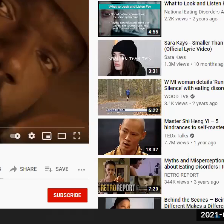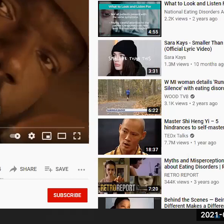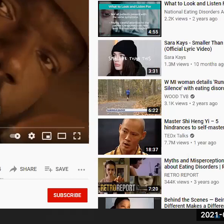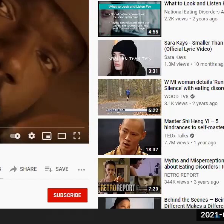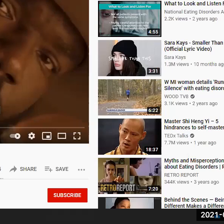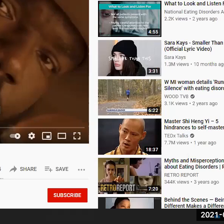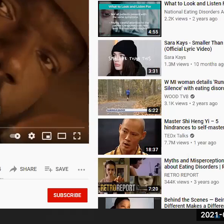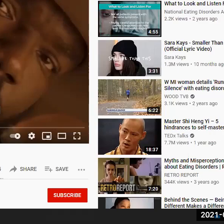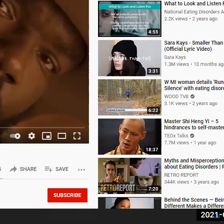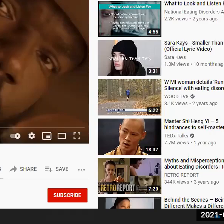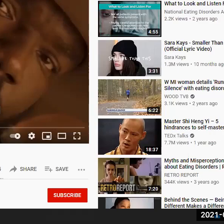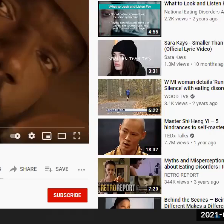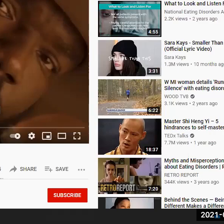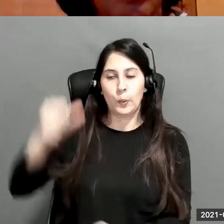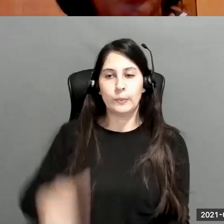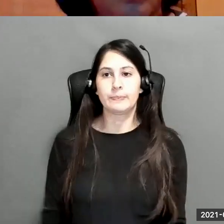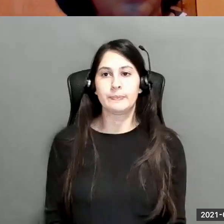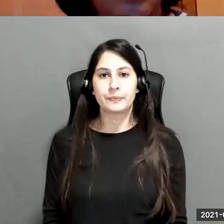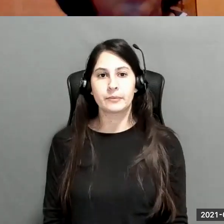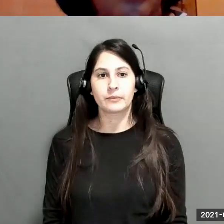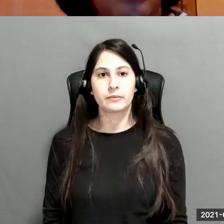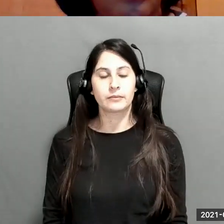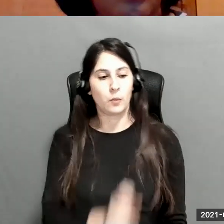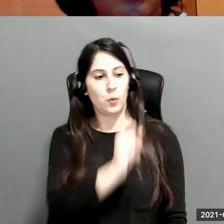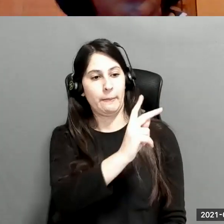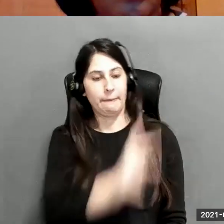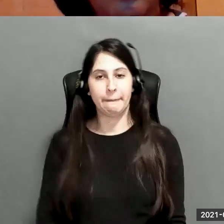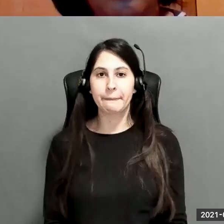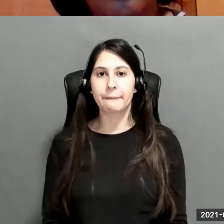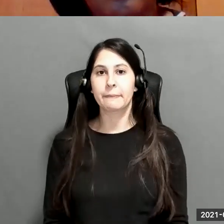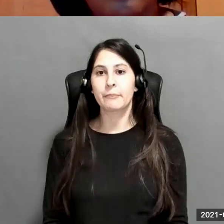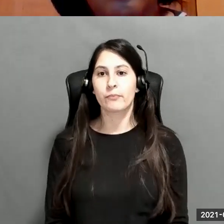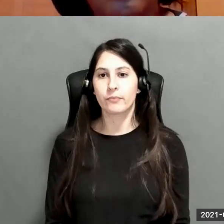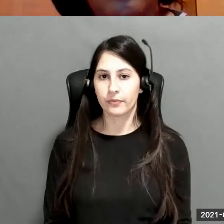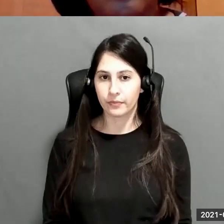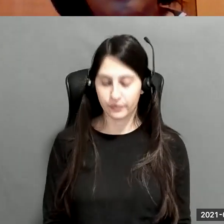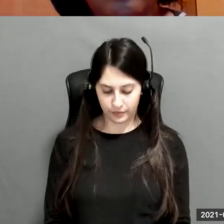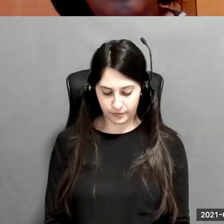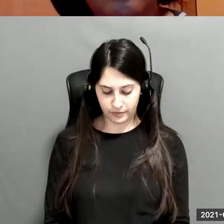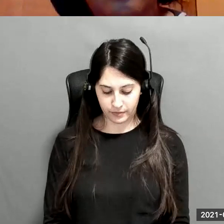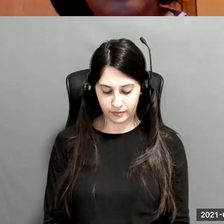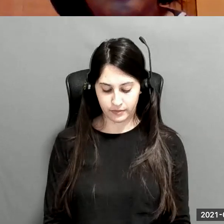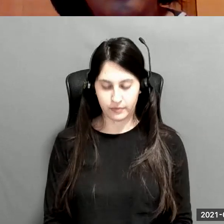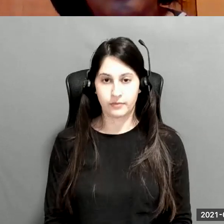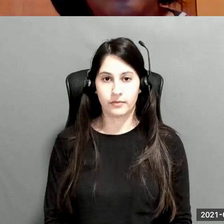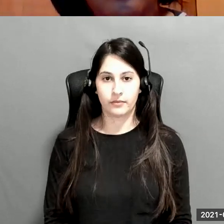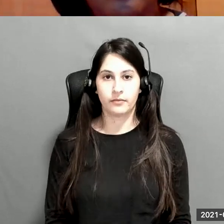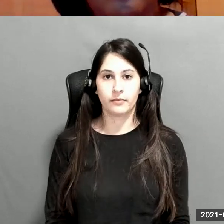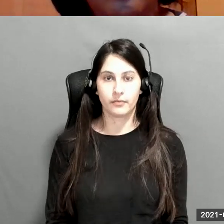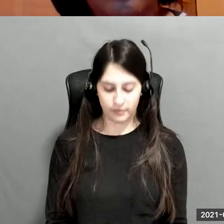Next slide. So this is a video made by the national eating disorders association by some fat activists and body liberation activists.